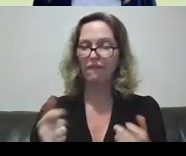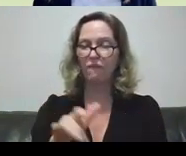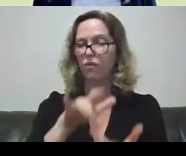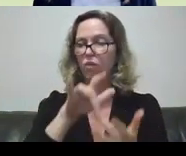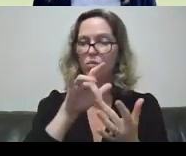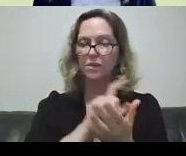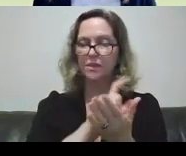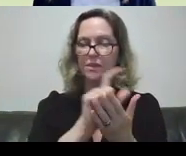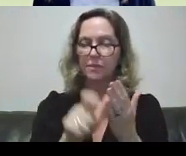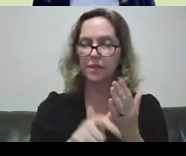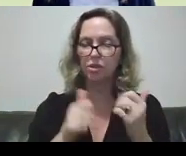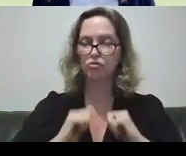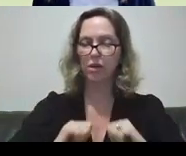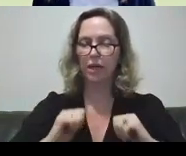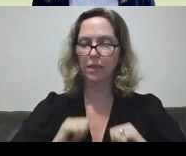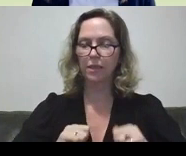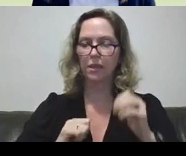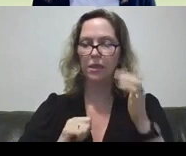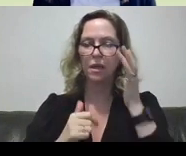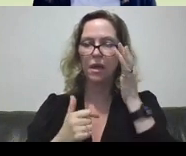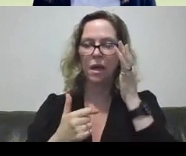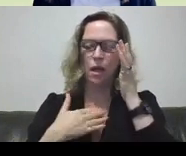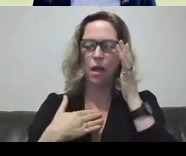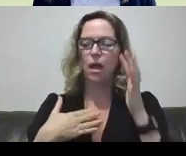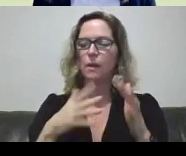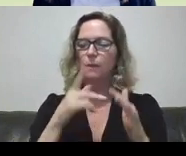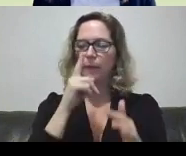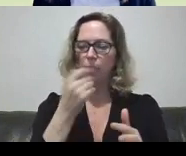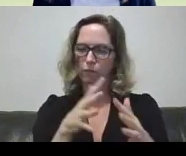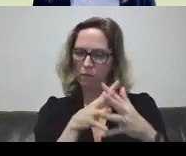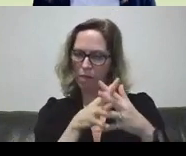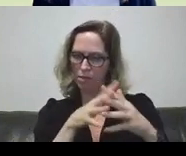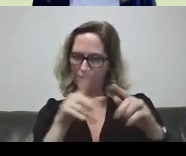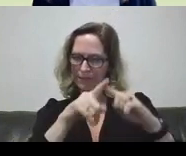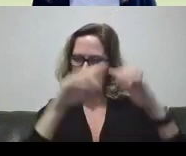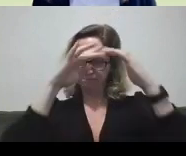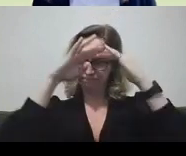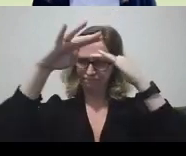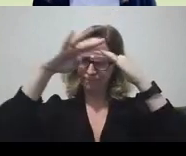seek people who have values that align with our family values it's really